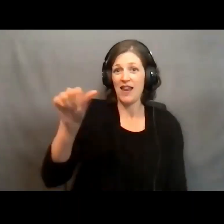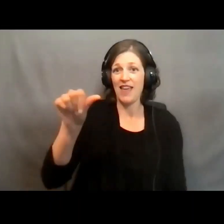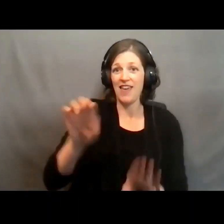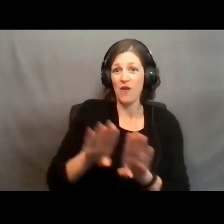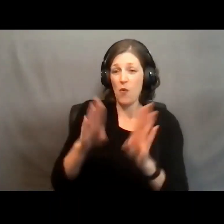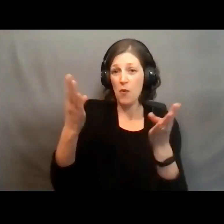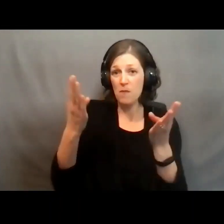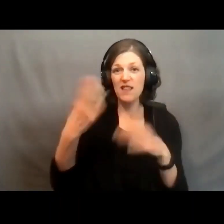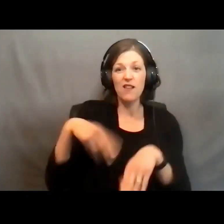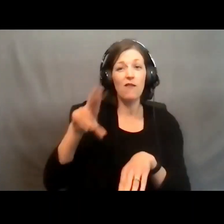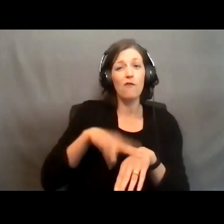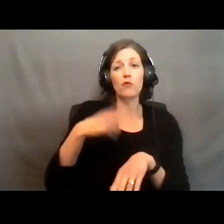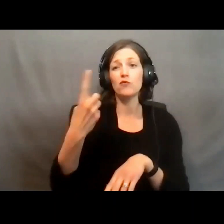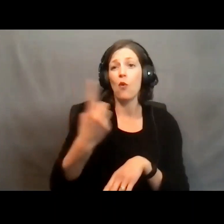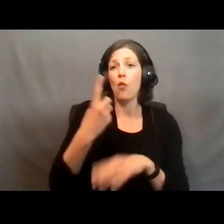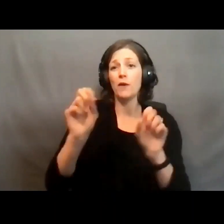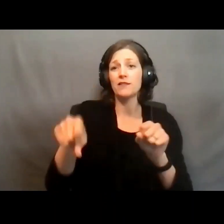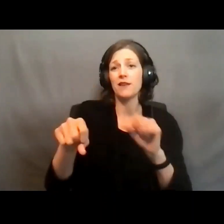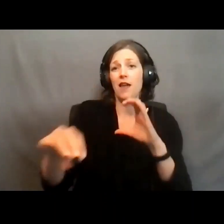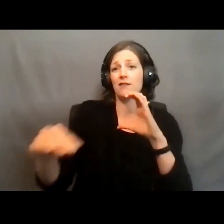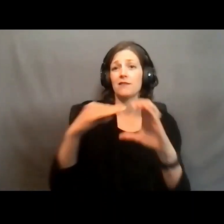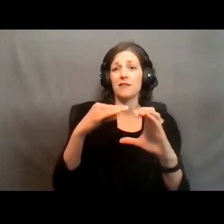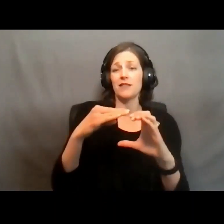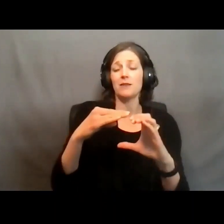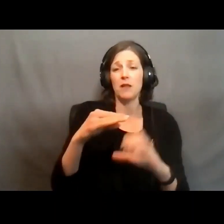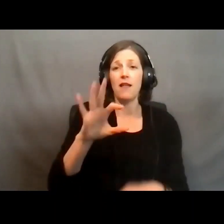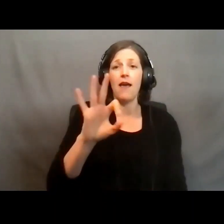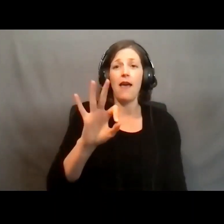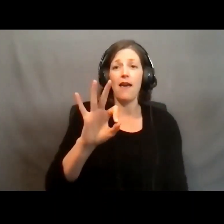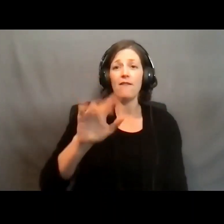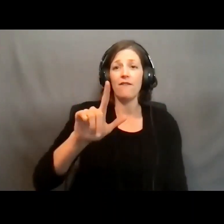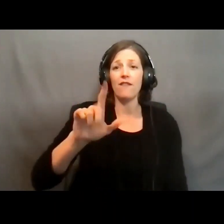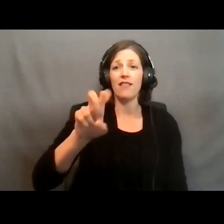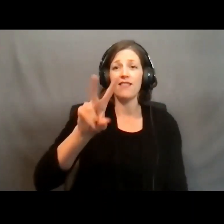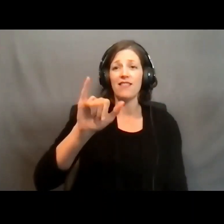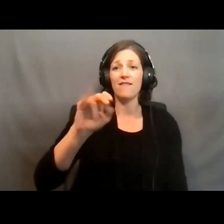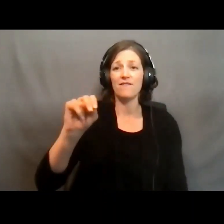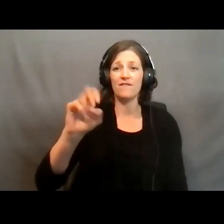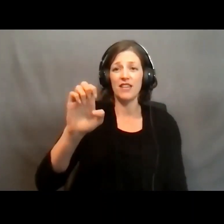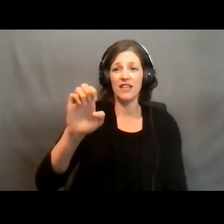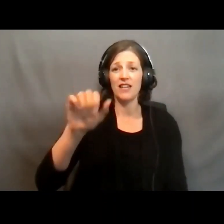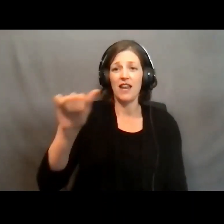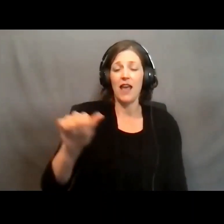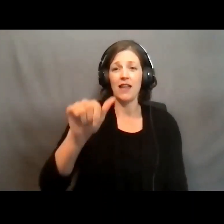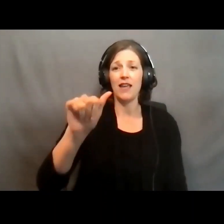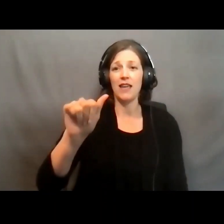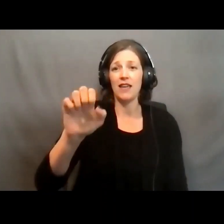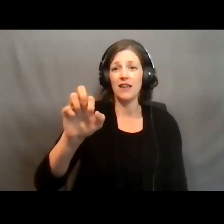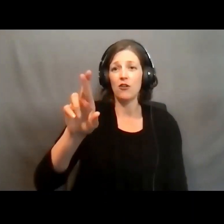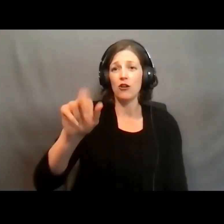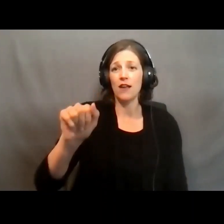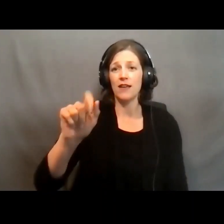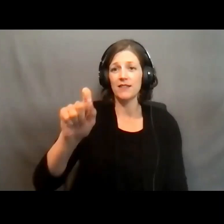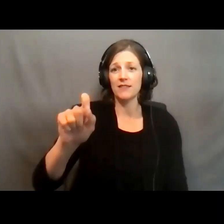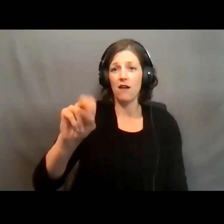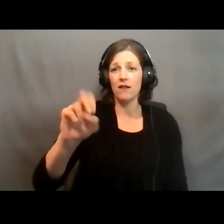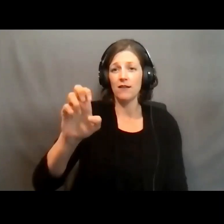13:44:34 send me a direct email. 13:44:38 If this relates to the